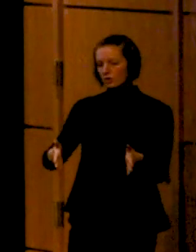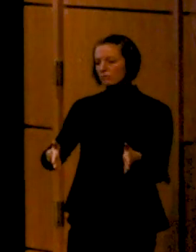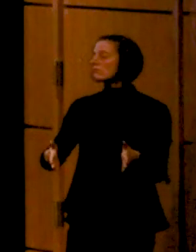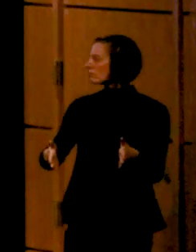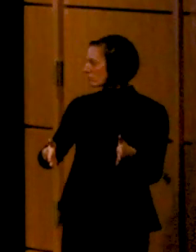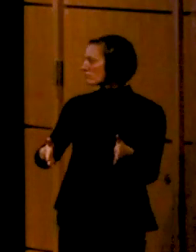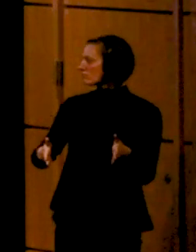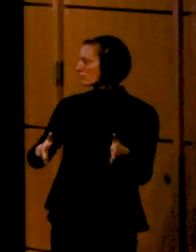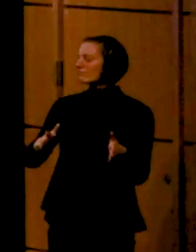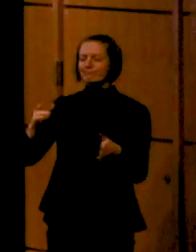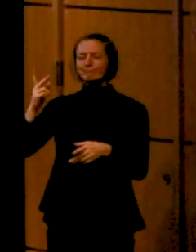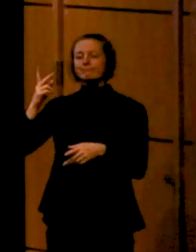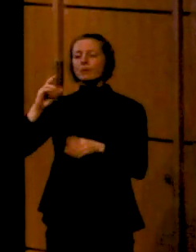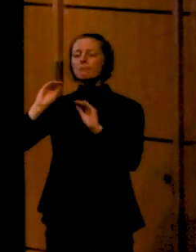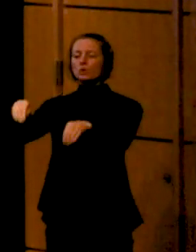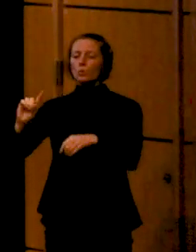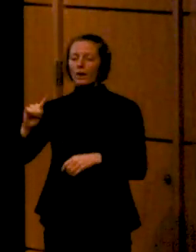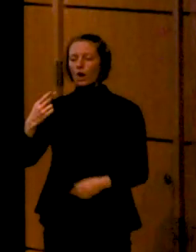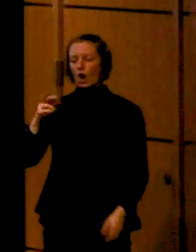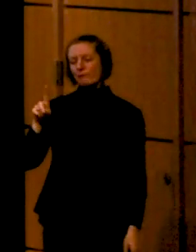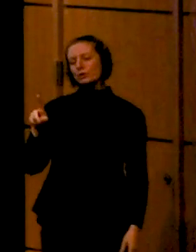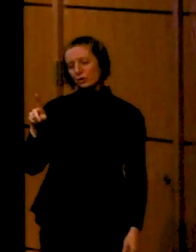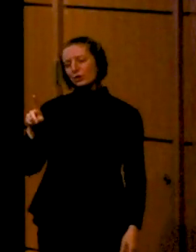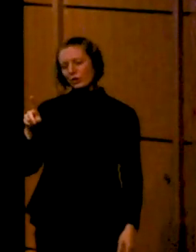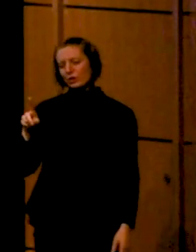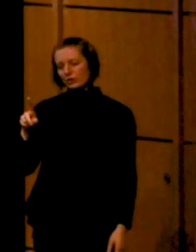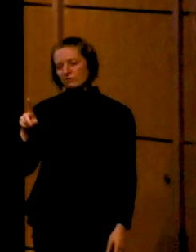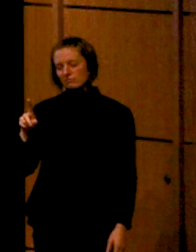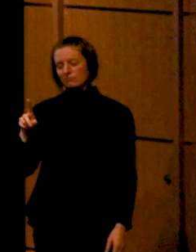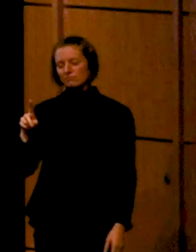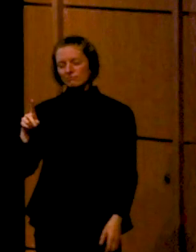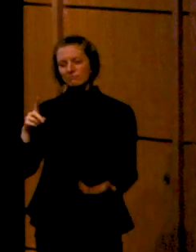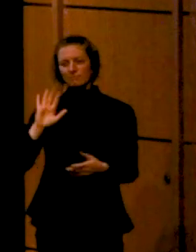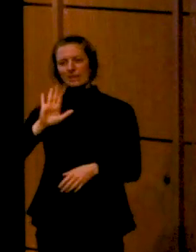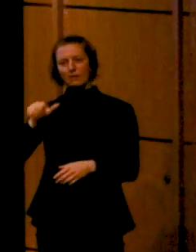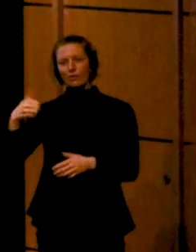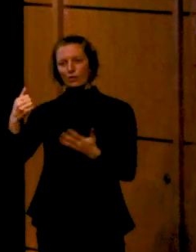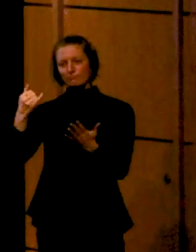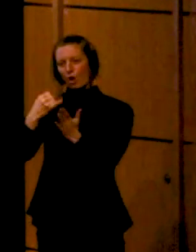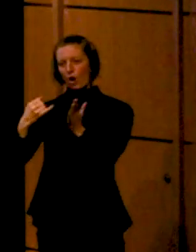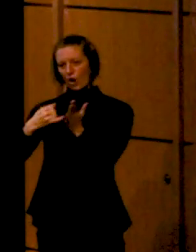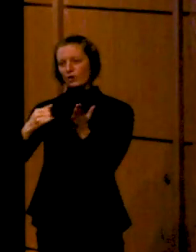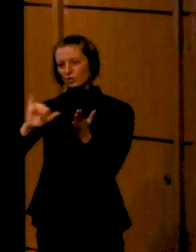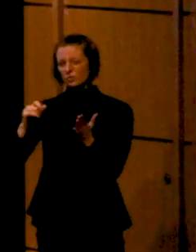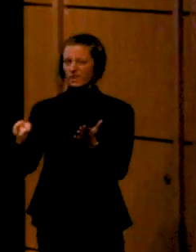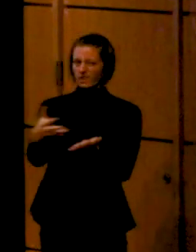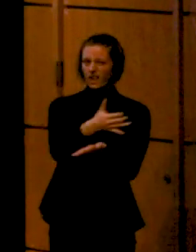his alma mater, all along with a vast collection. And Mr. Winthrop was one of the great, great college actors of his time, but he was not